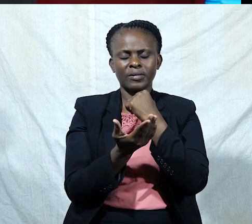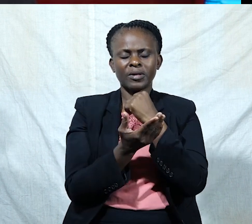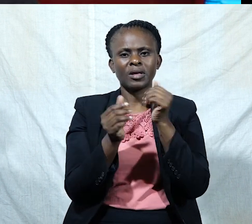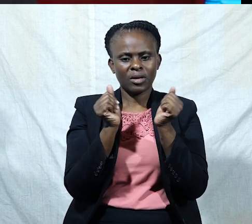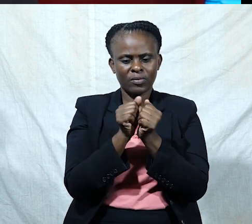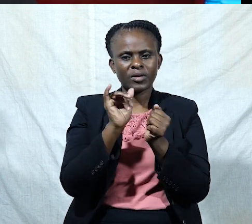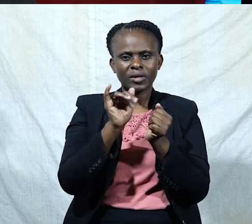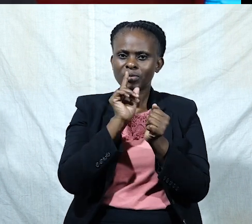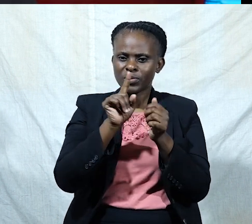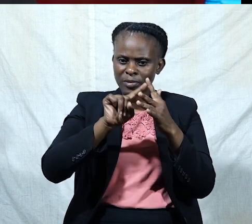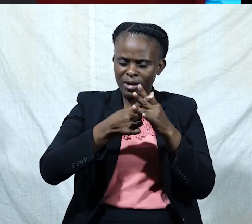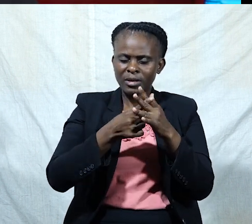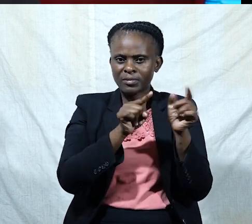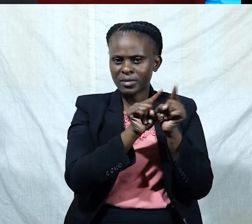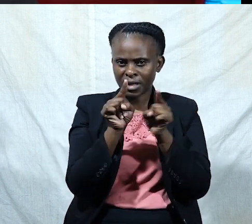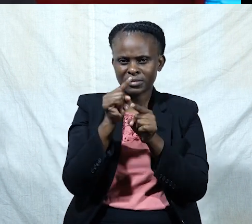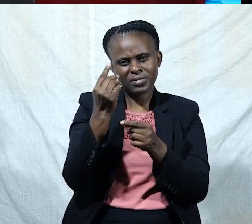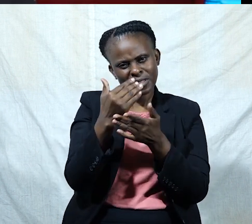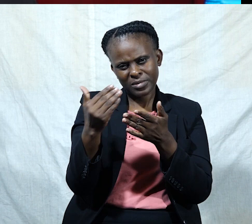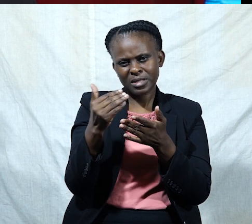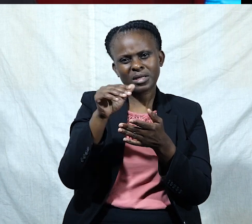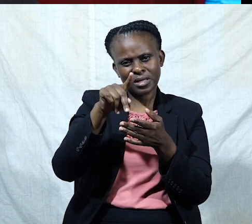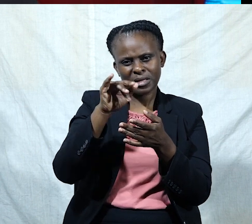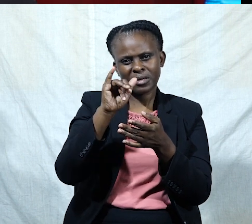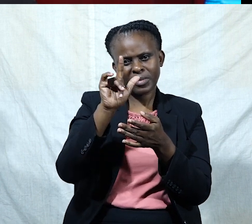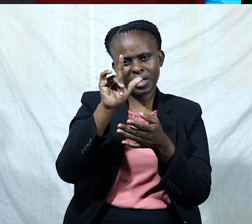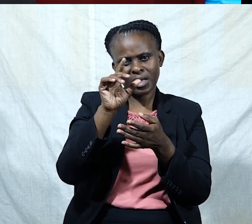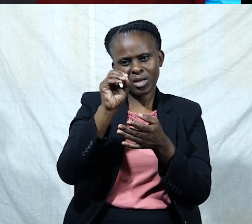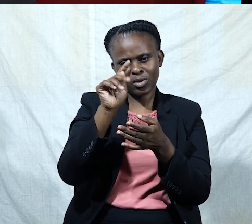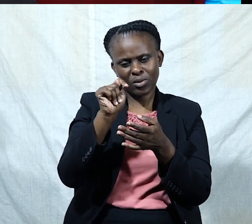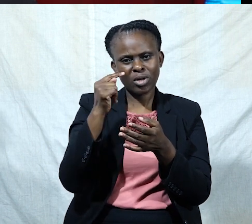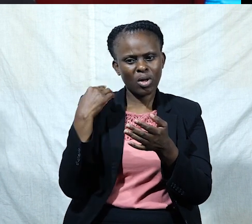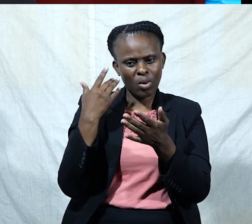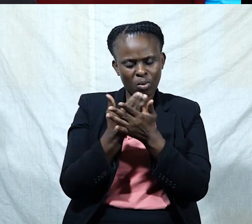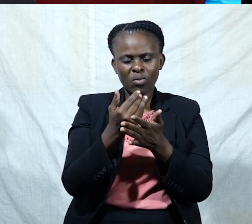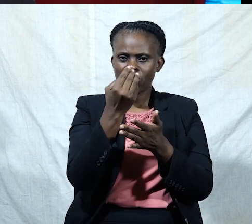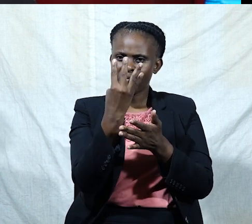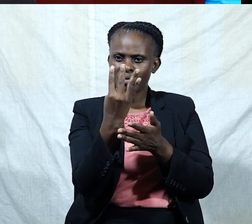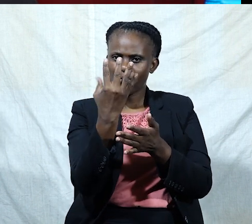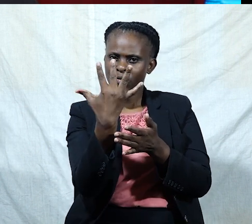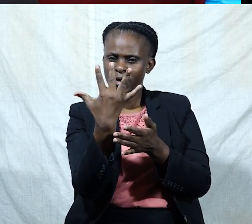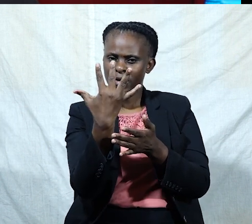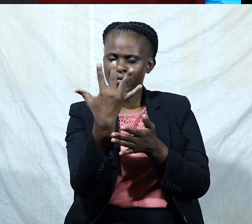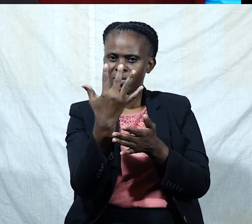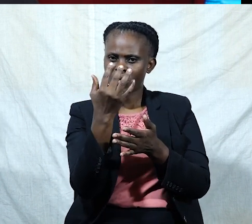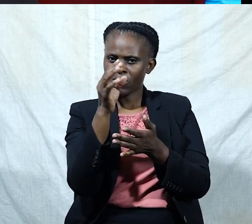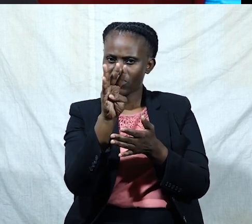And obviously it started as a pilot. But over the last four or five months, we have recorded